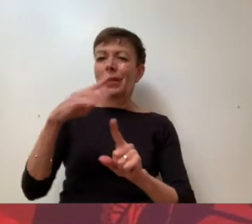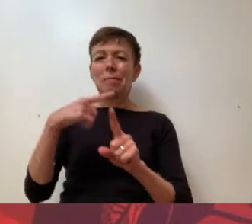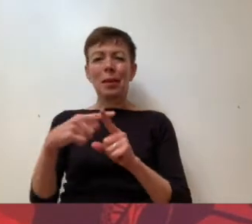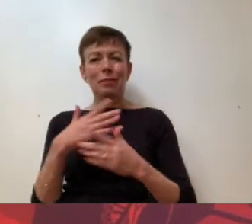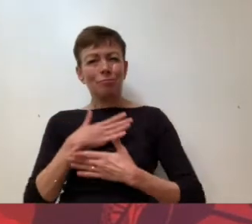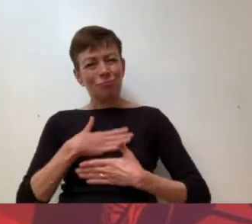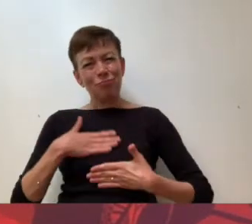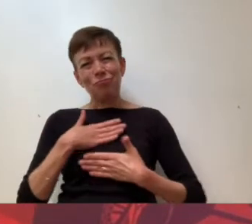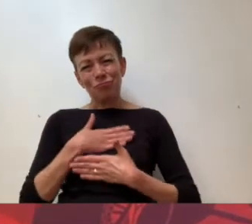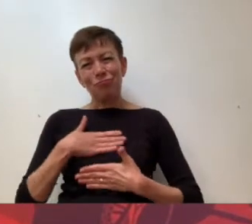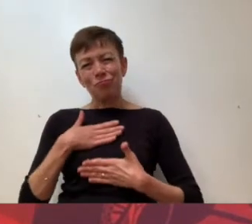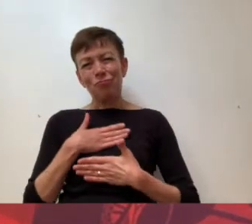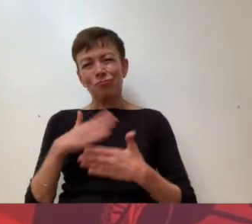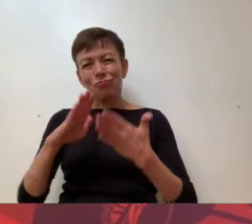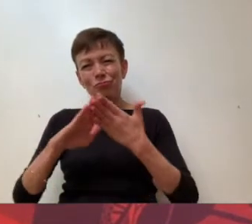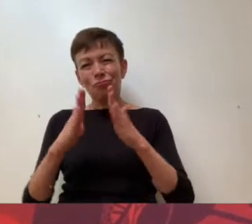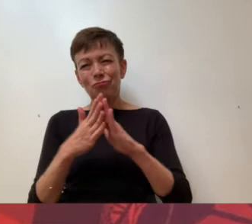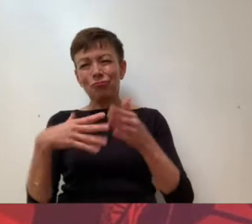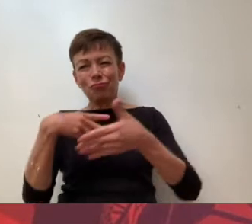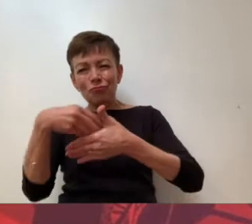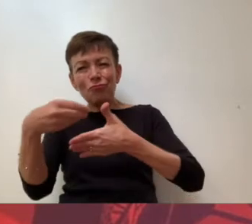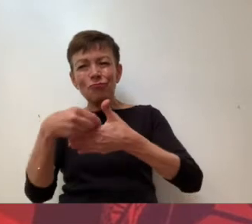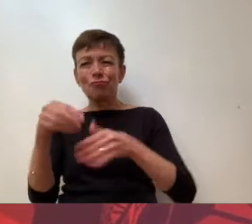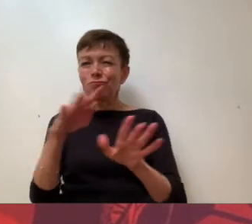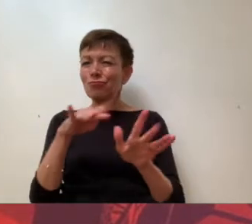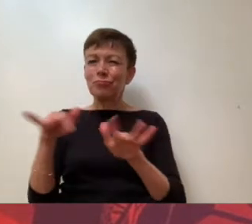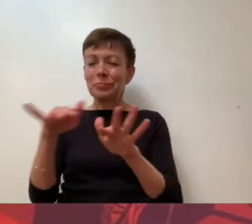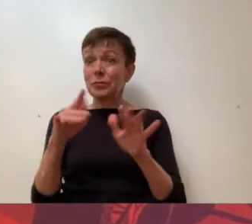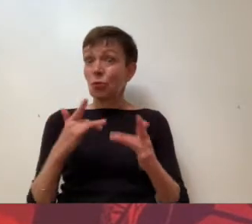that they don't have to touch. If you do touch anything, make sure that you wash or